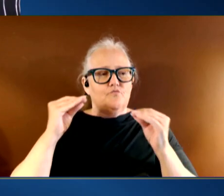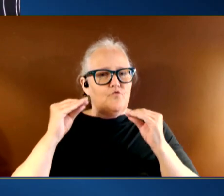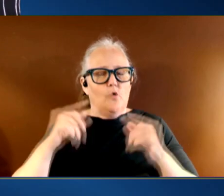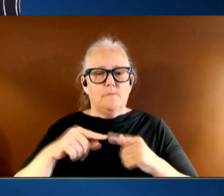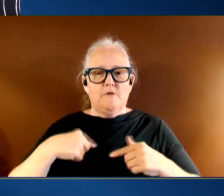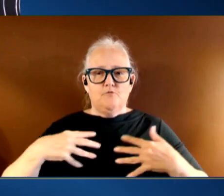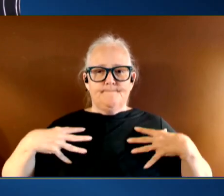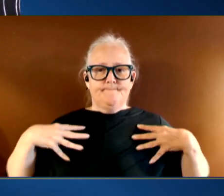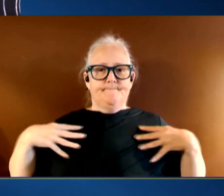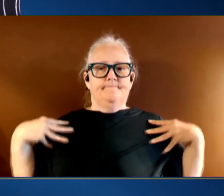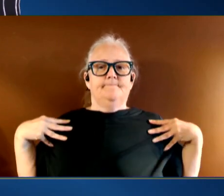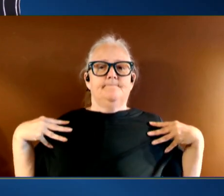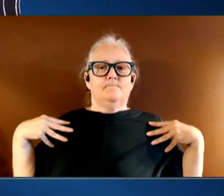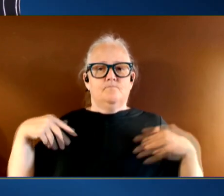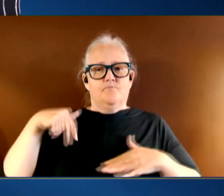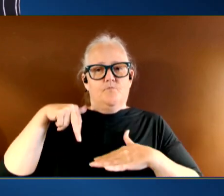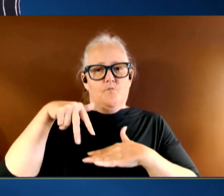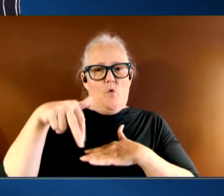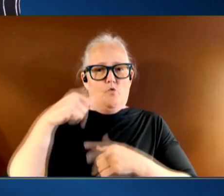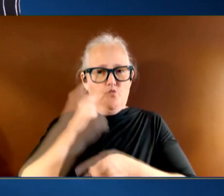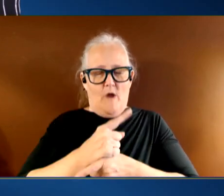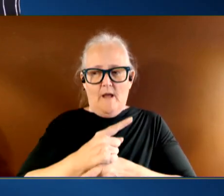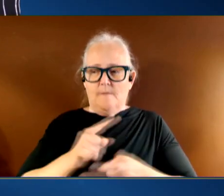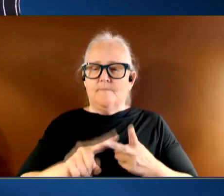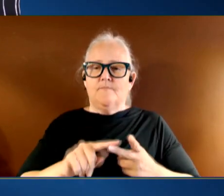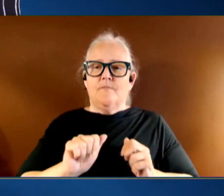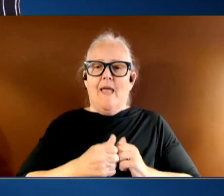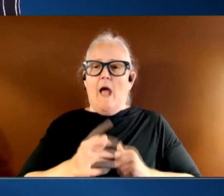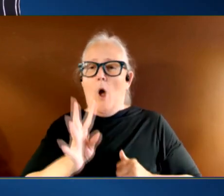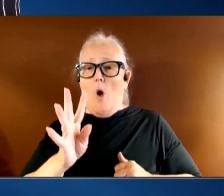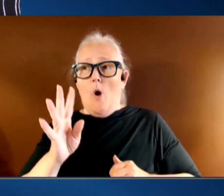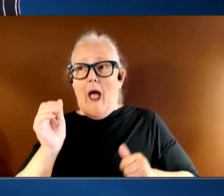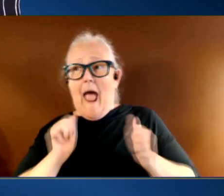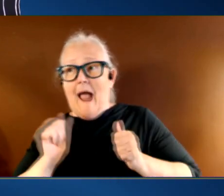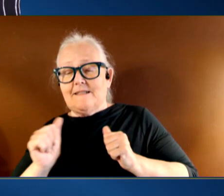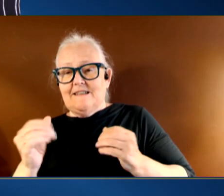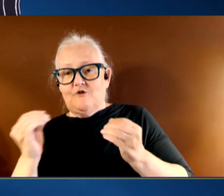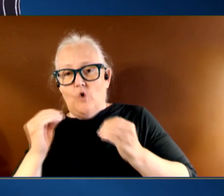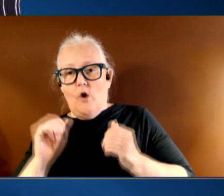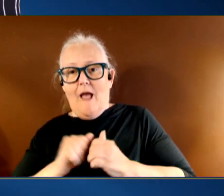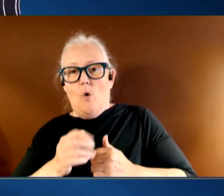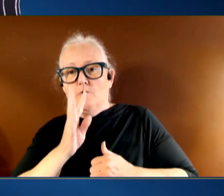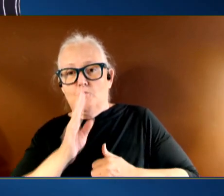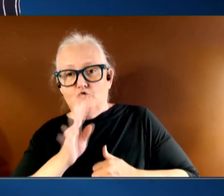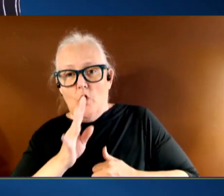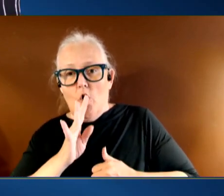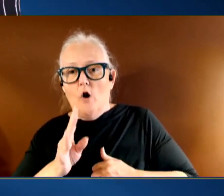learned how to talk through acting classes and voice classes, it really helped with my speech.